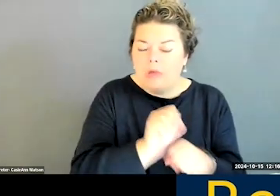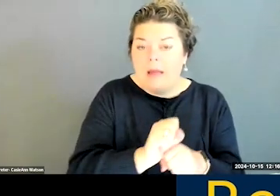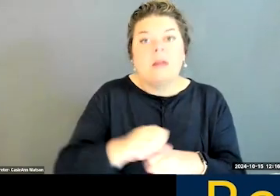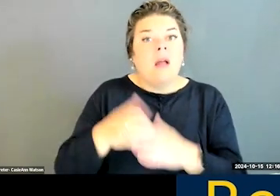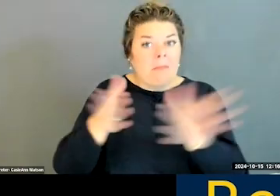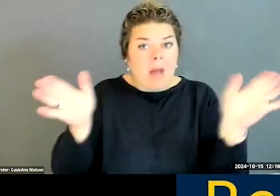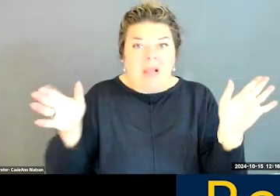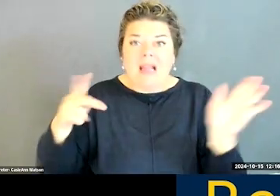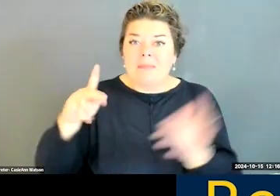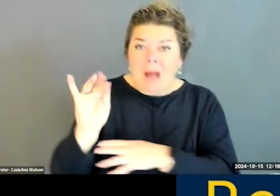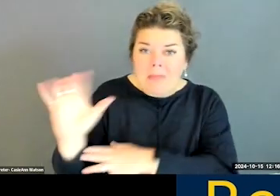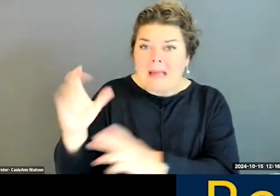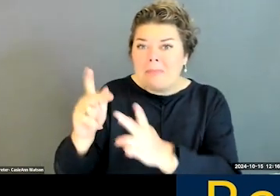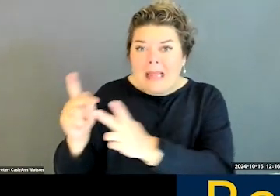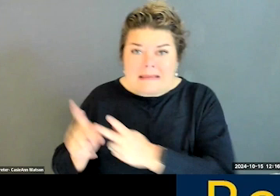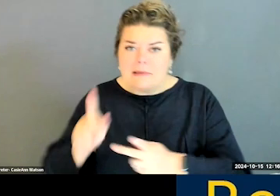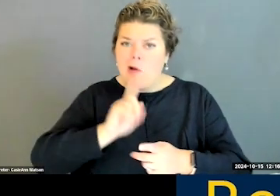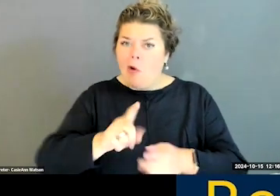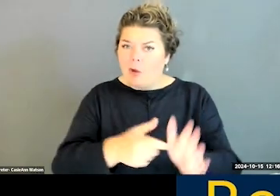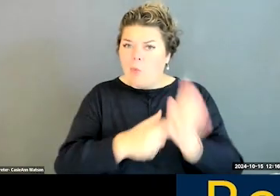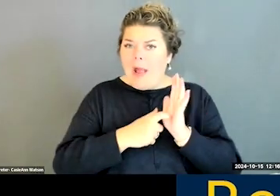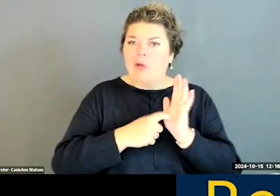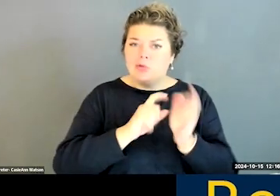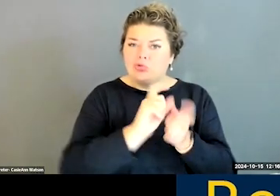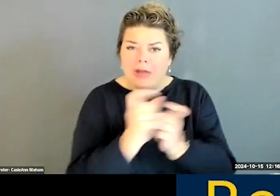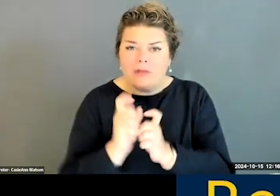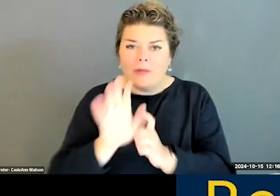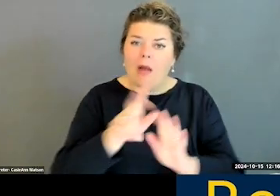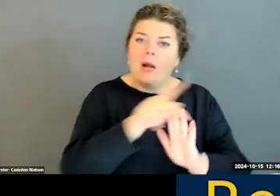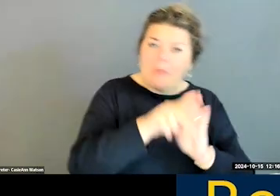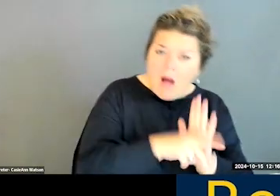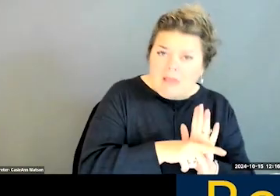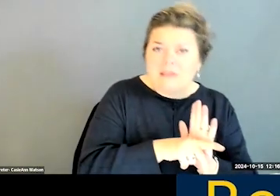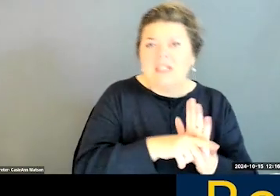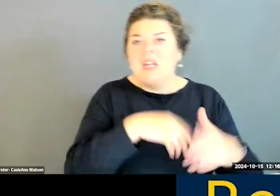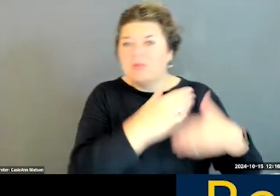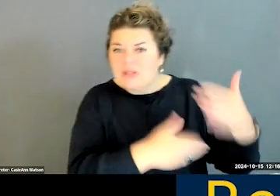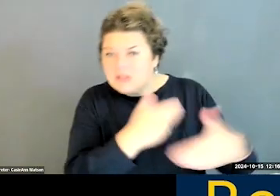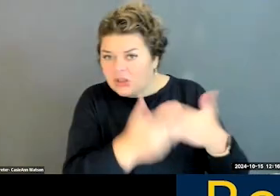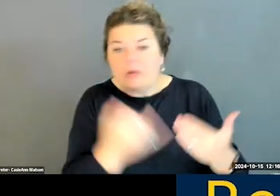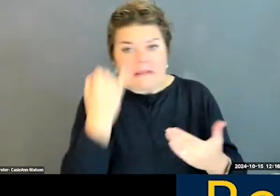to their policies, practices, or procedures when it's necessary for an individual with a disability.